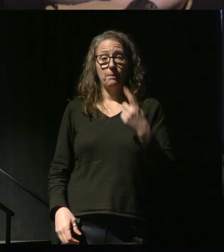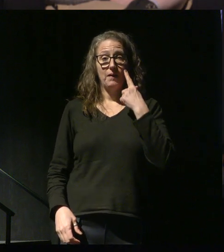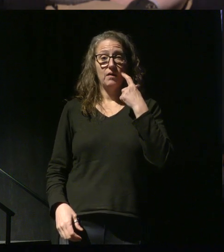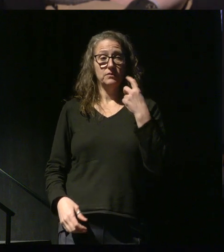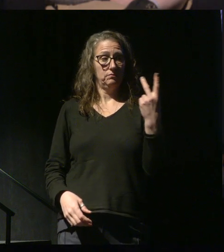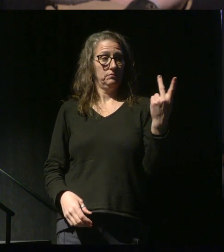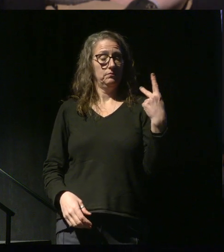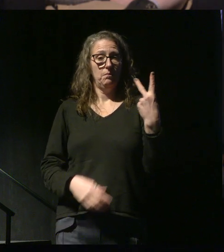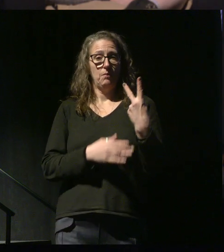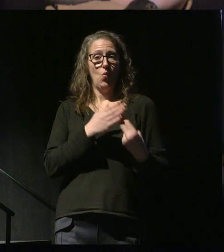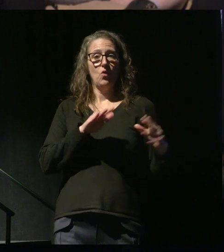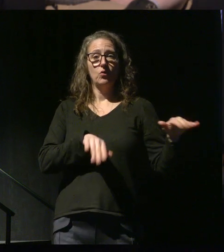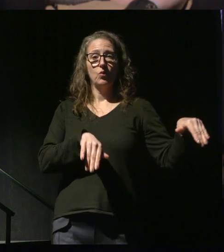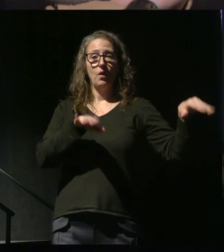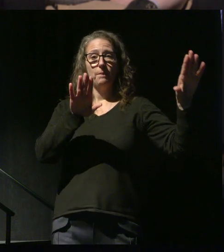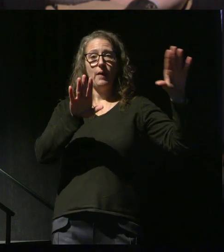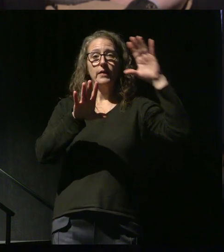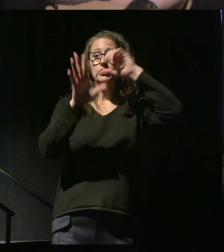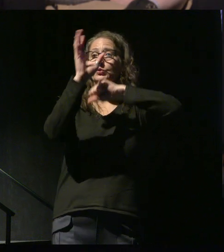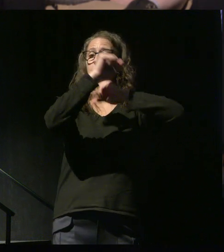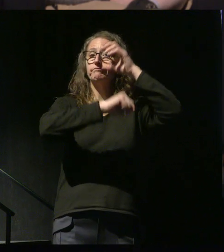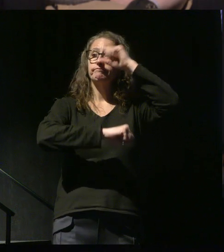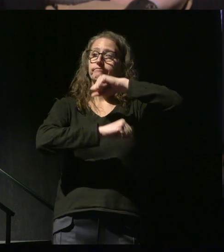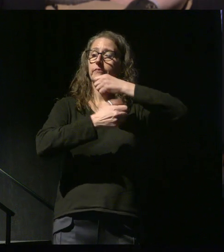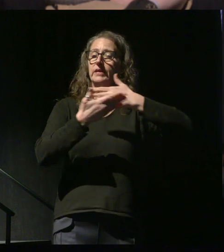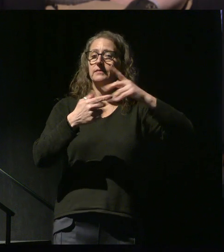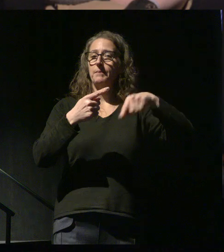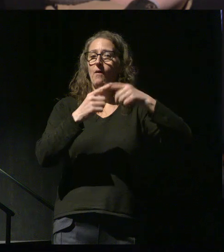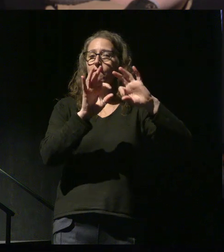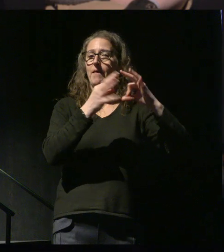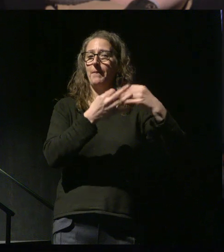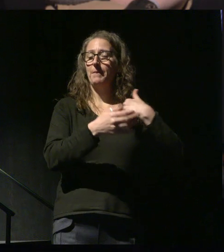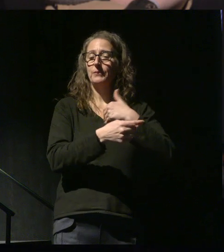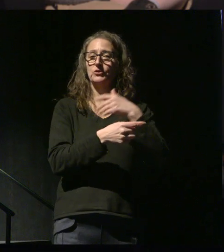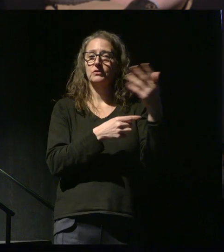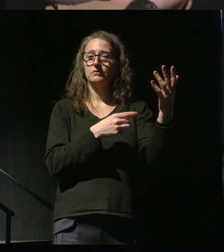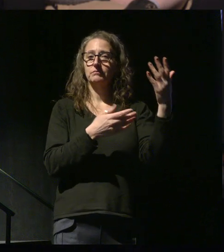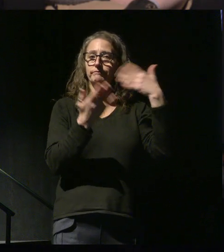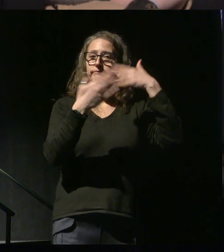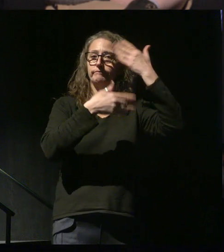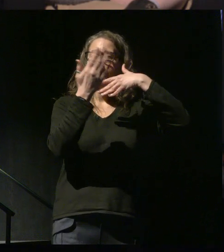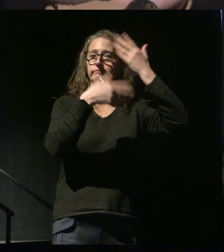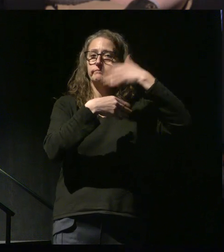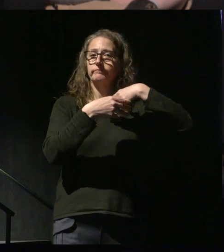and just assume certain things about family members. And my book gave us the chance to say,